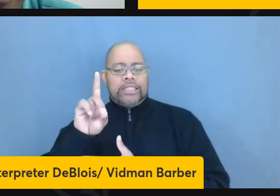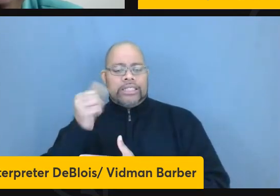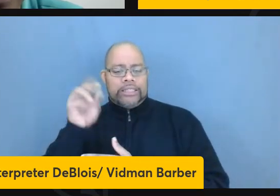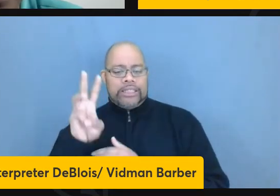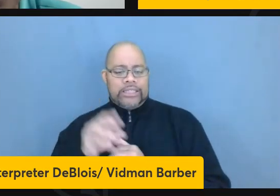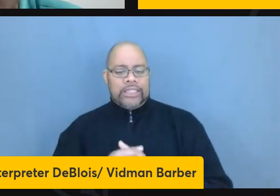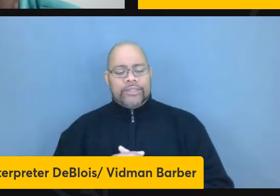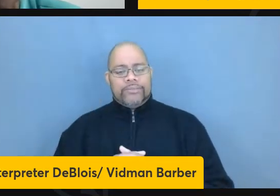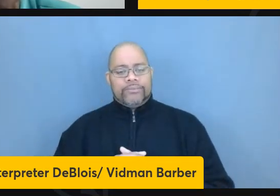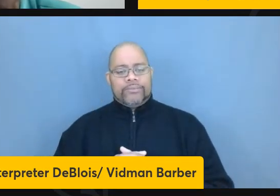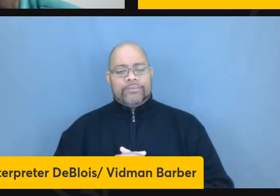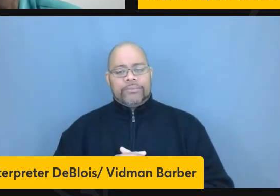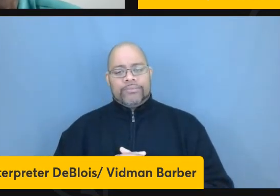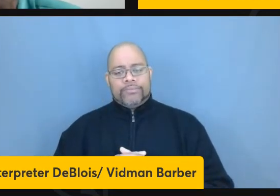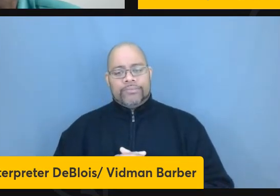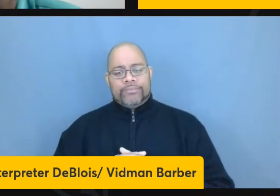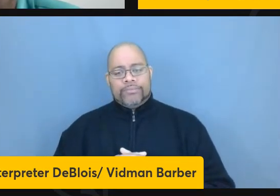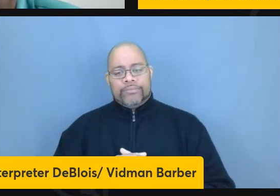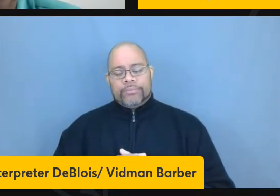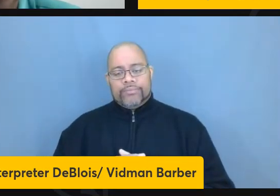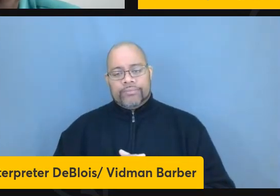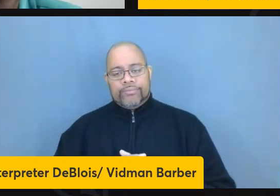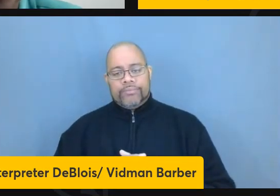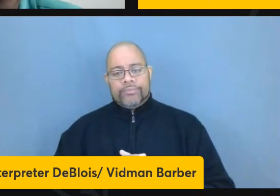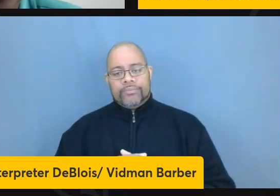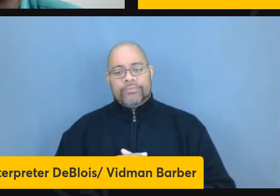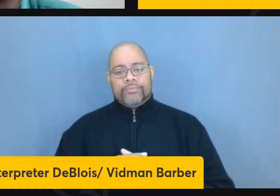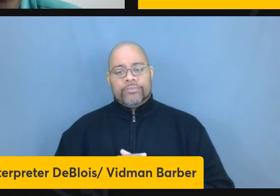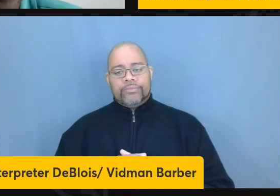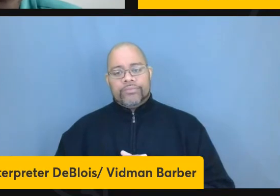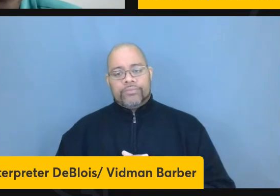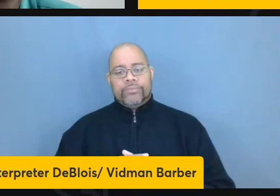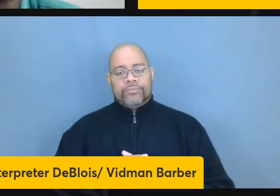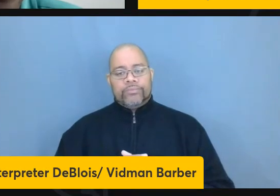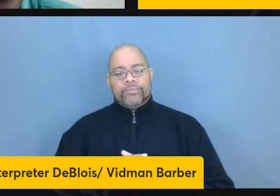Markers. So